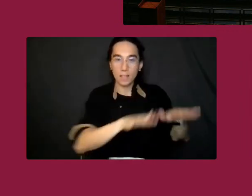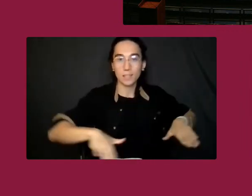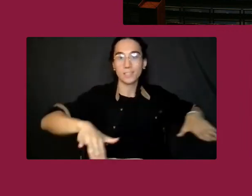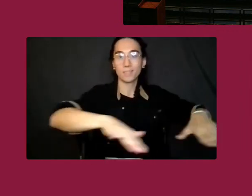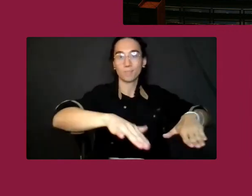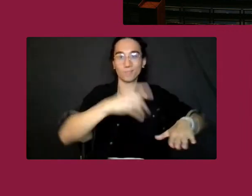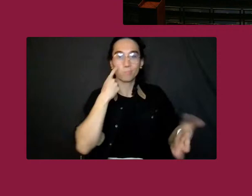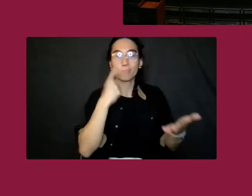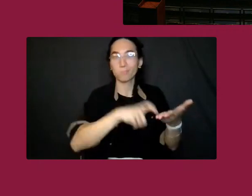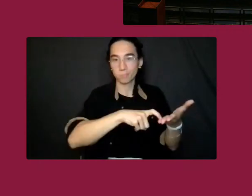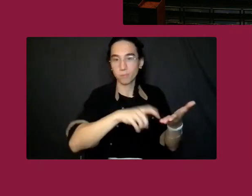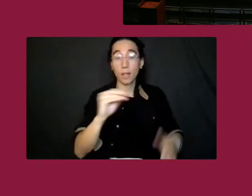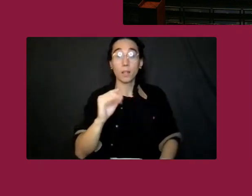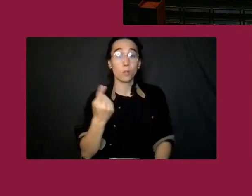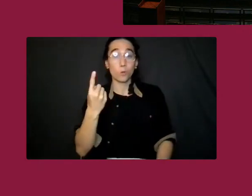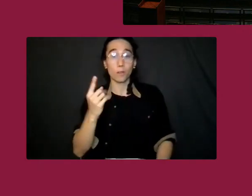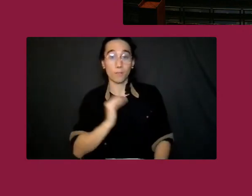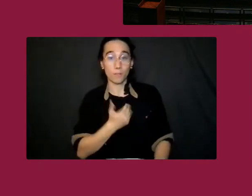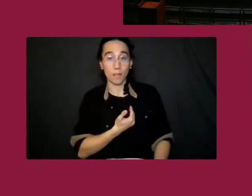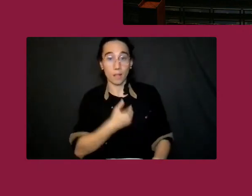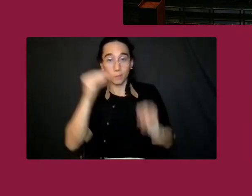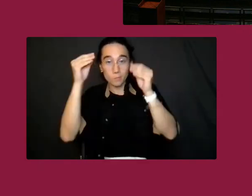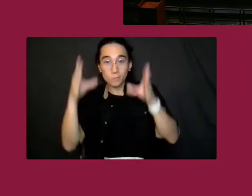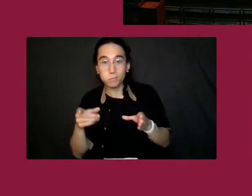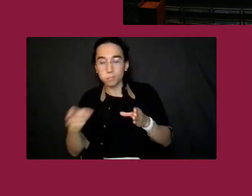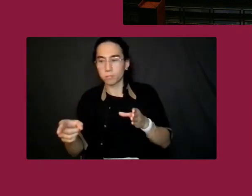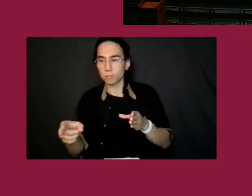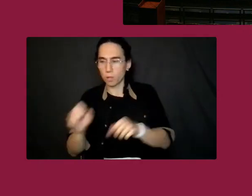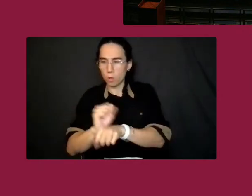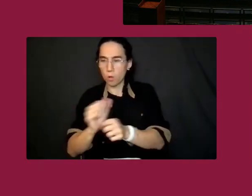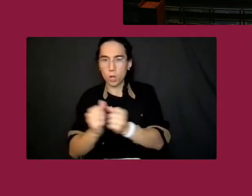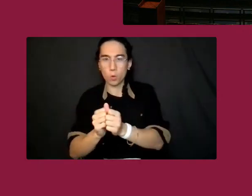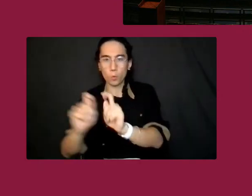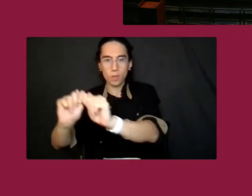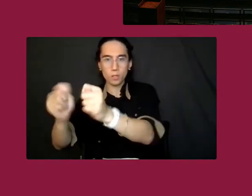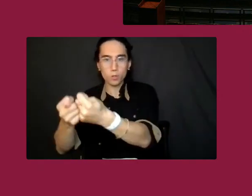working with local Indigenous tribes to, um, come to